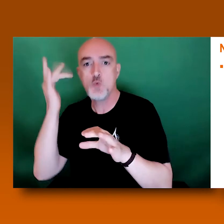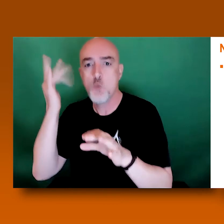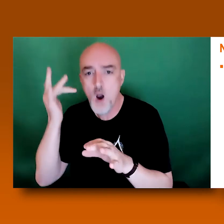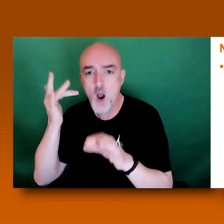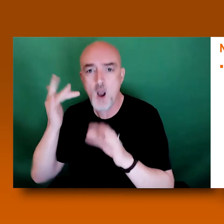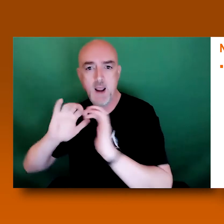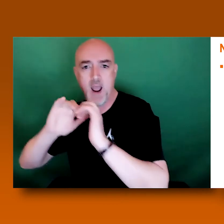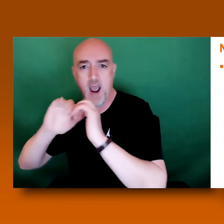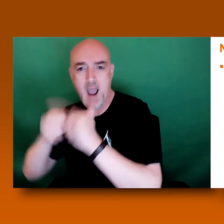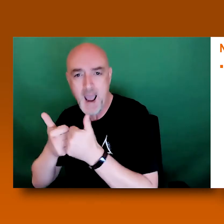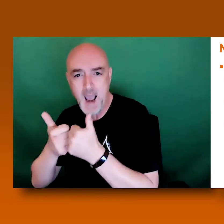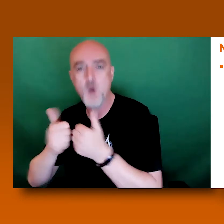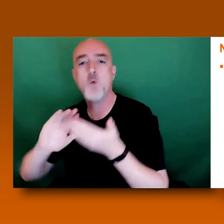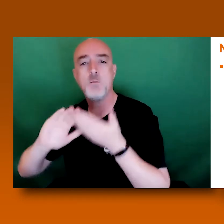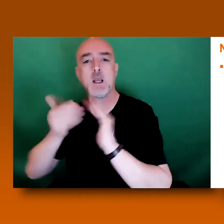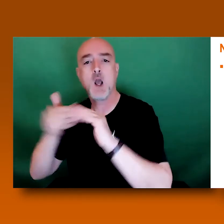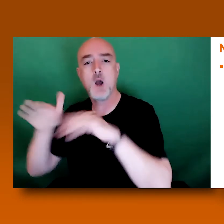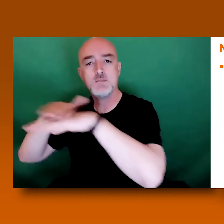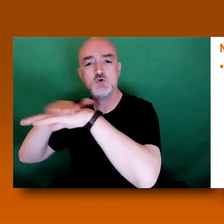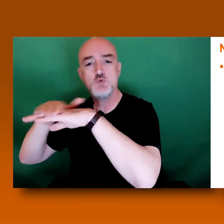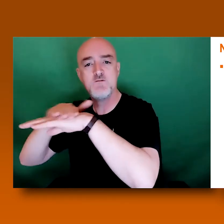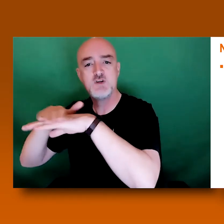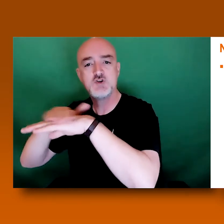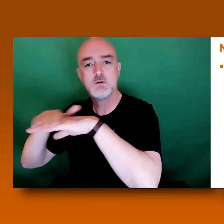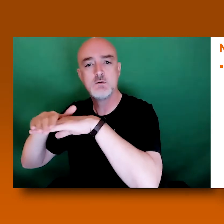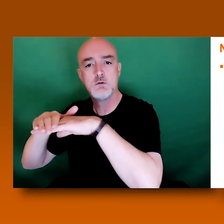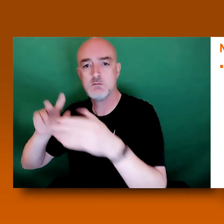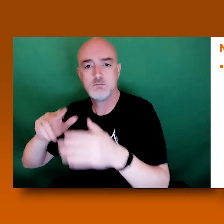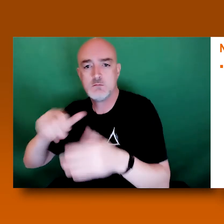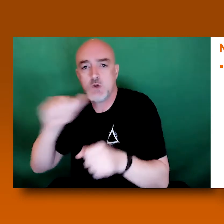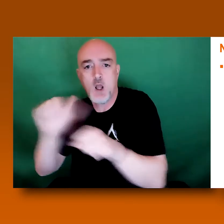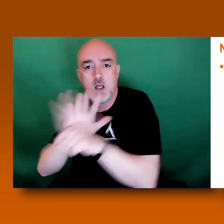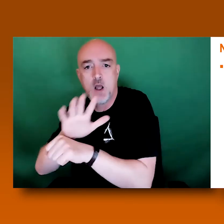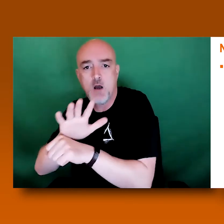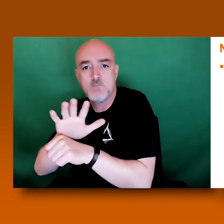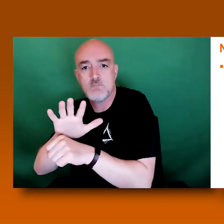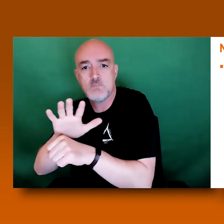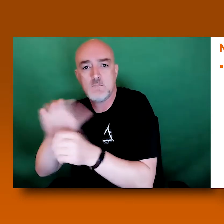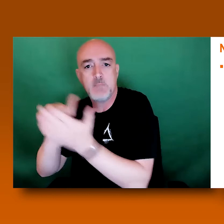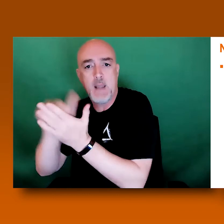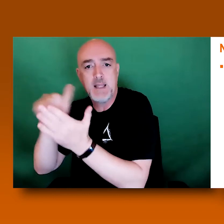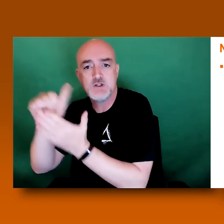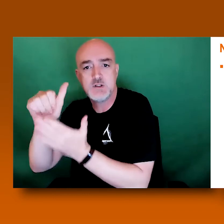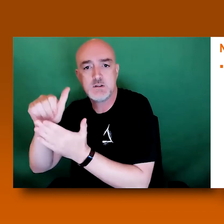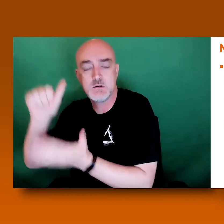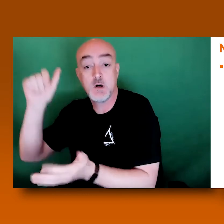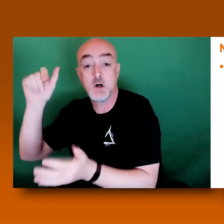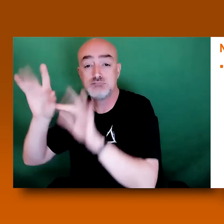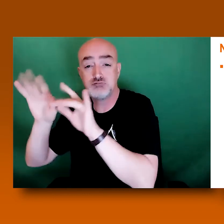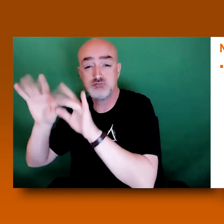and why and how, it actually becomes superficial, where there's not enough substance